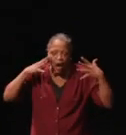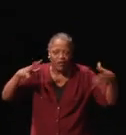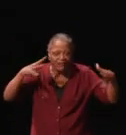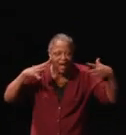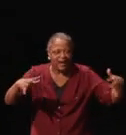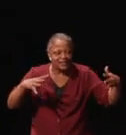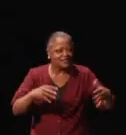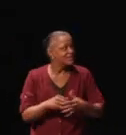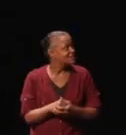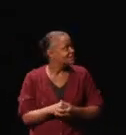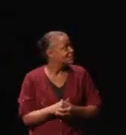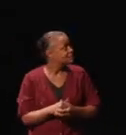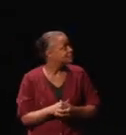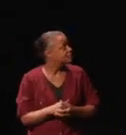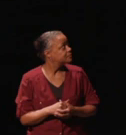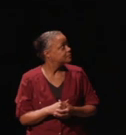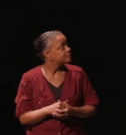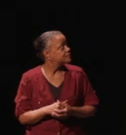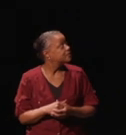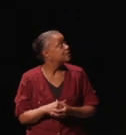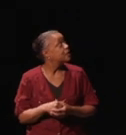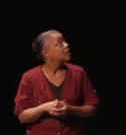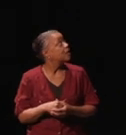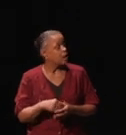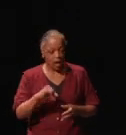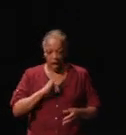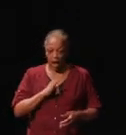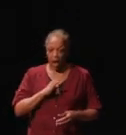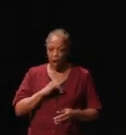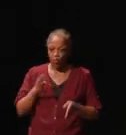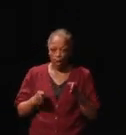iRobot had an amazing thing we could just play with the graphics.